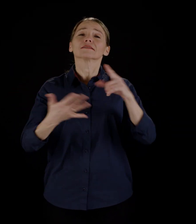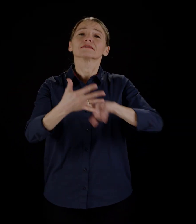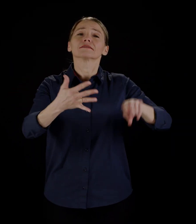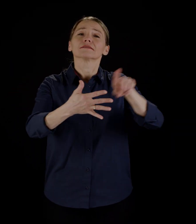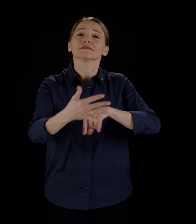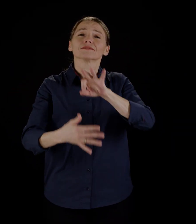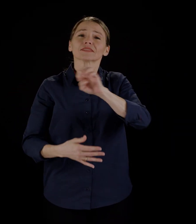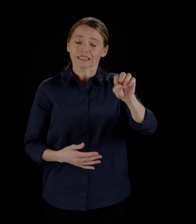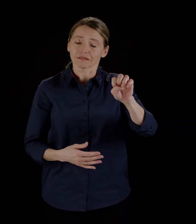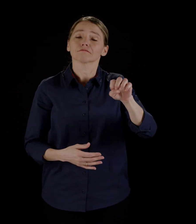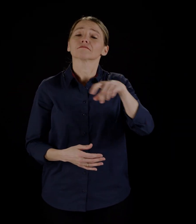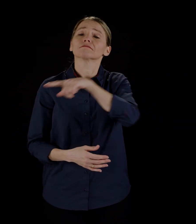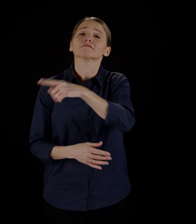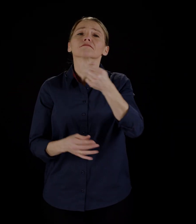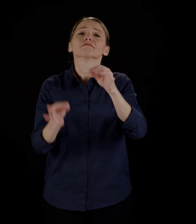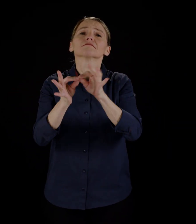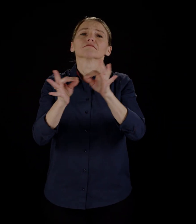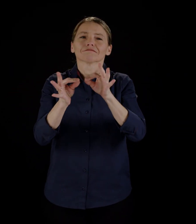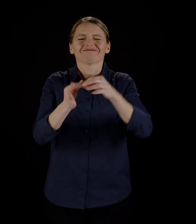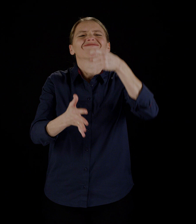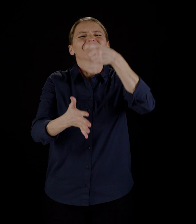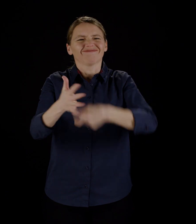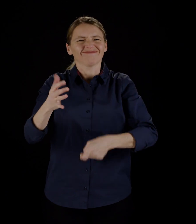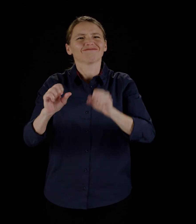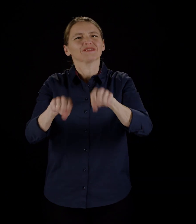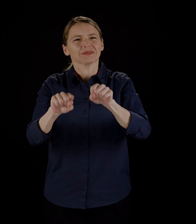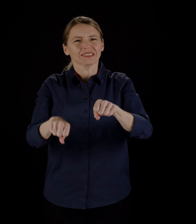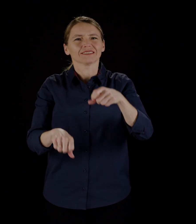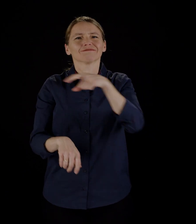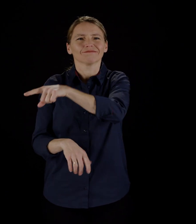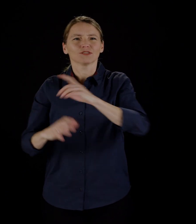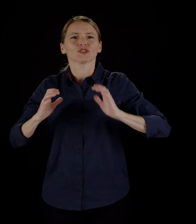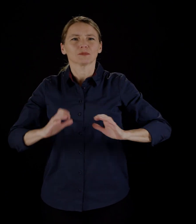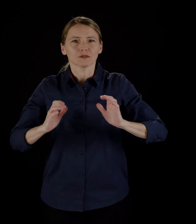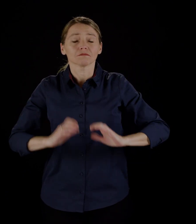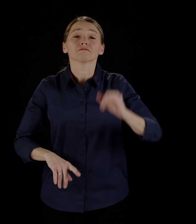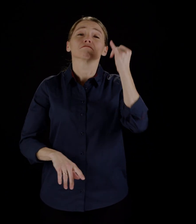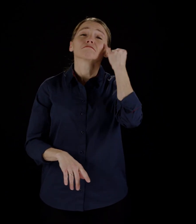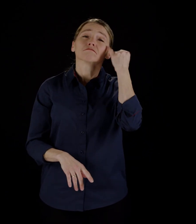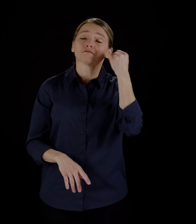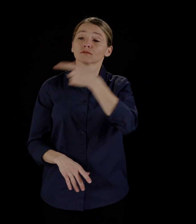An Early Cancellation Fee is the amount that may be charged when a customer’s service